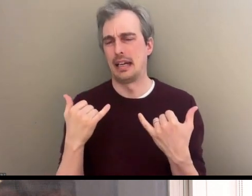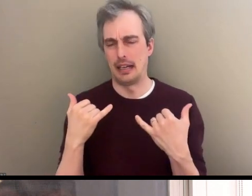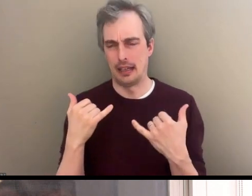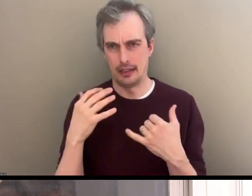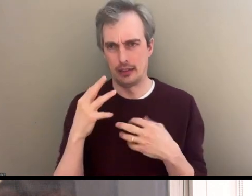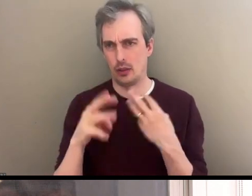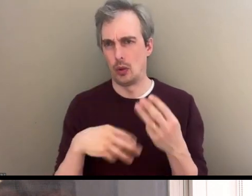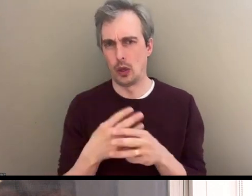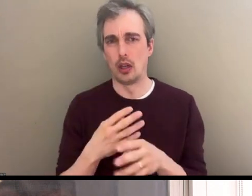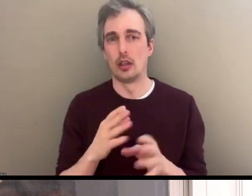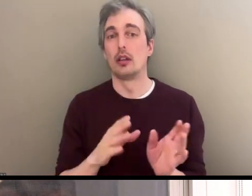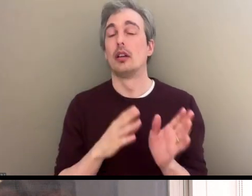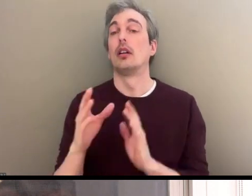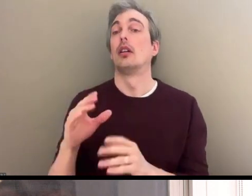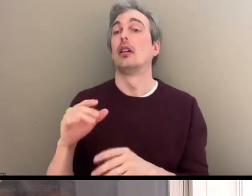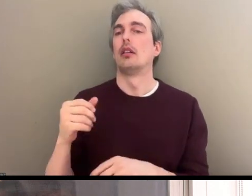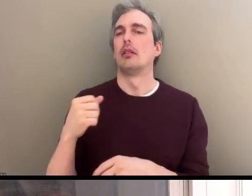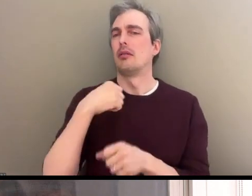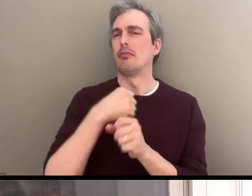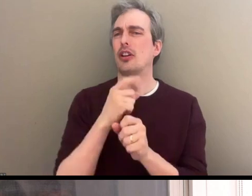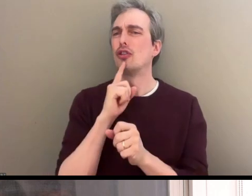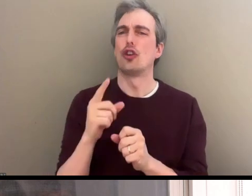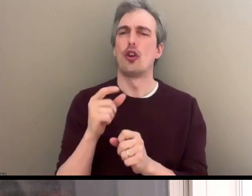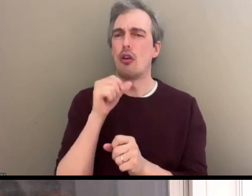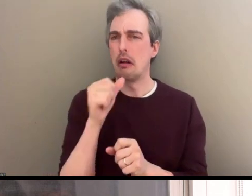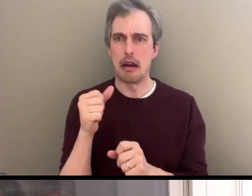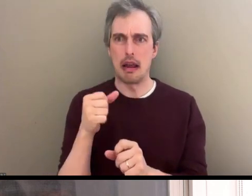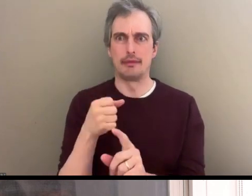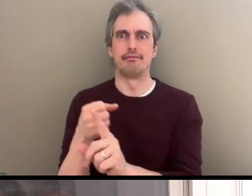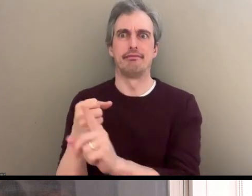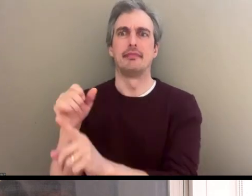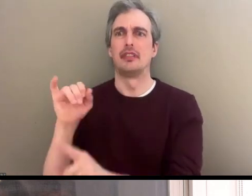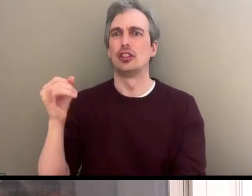vulnerabilities, efficient in resource use, and trying to keep your site